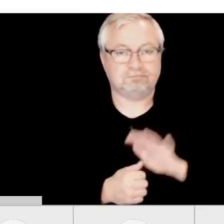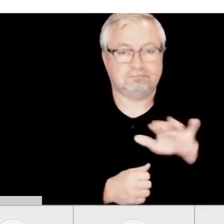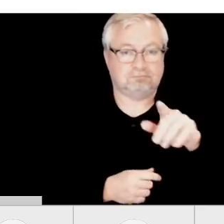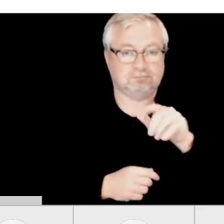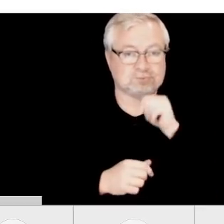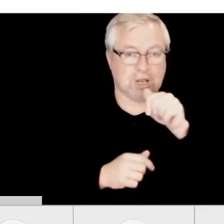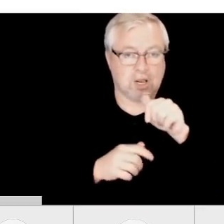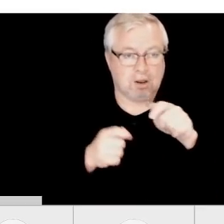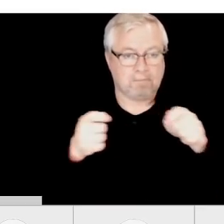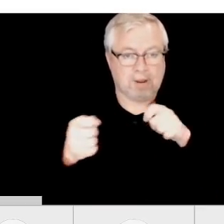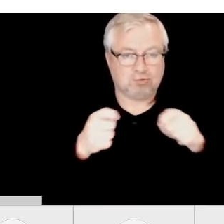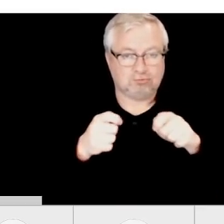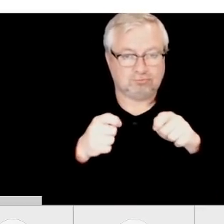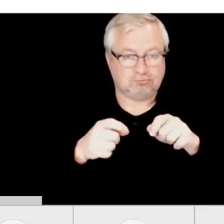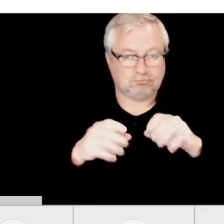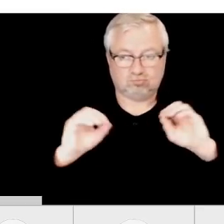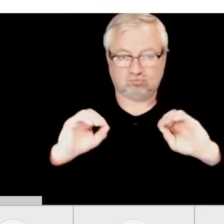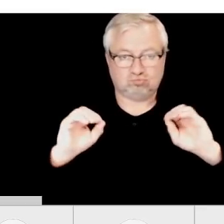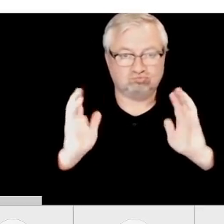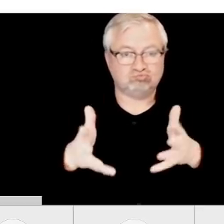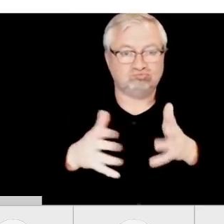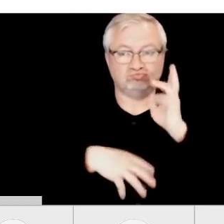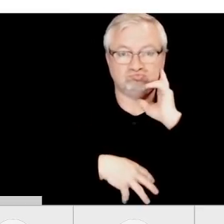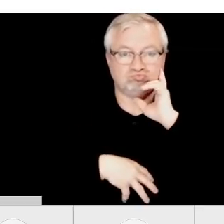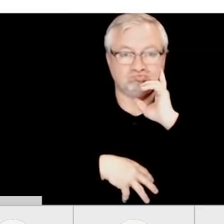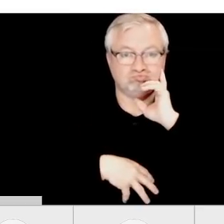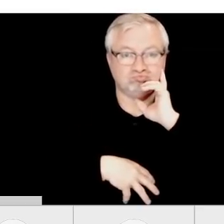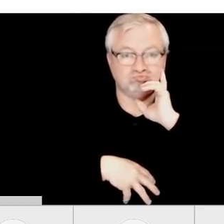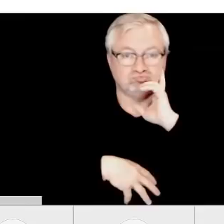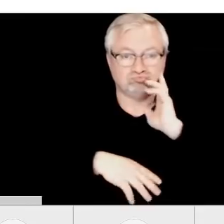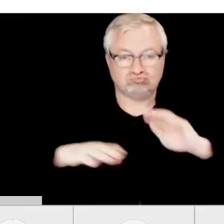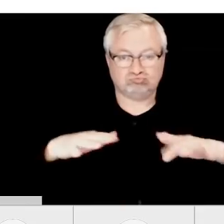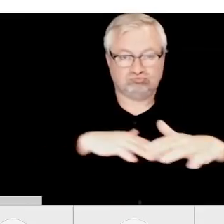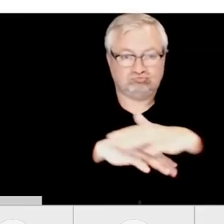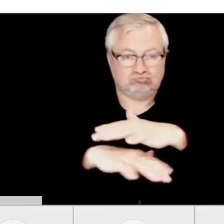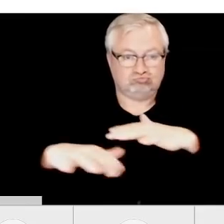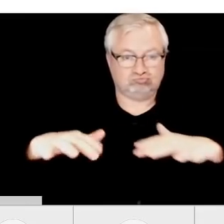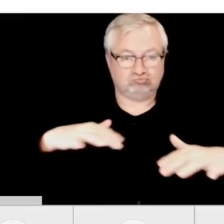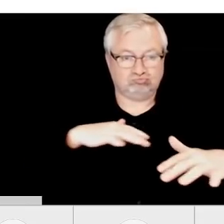that is with our original state capacity which was kind of assimilated